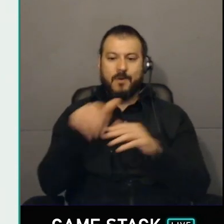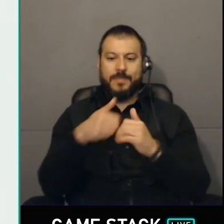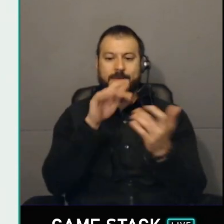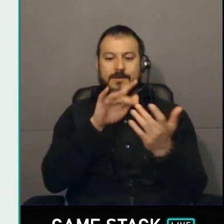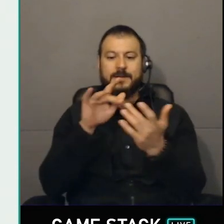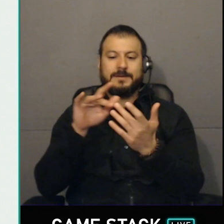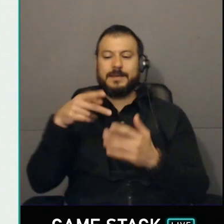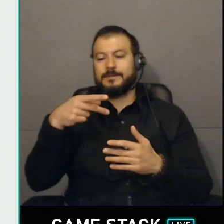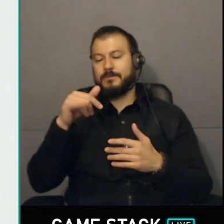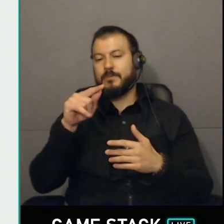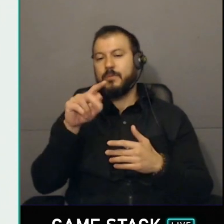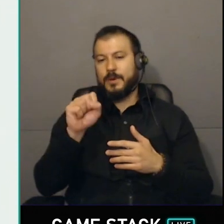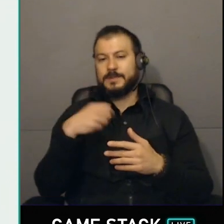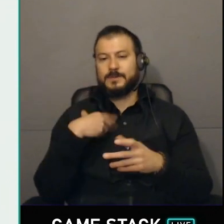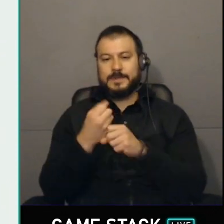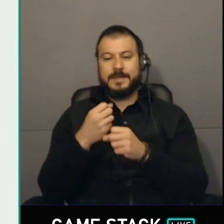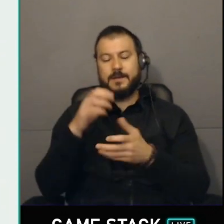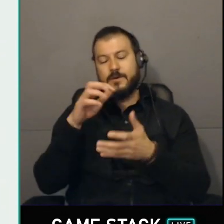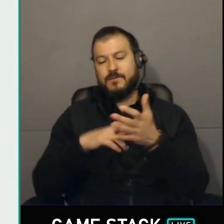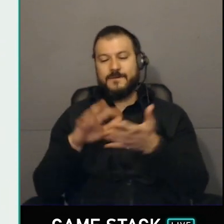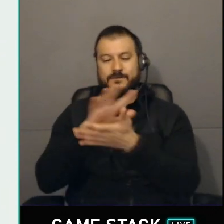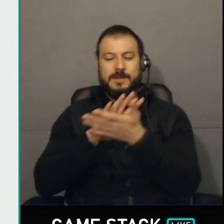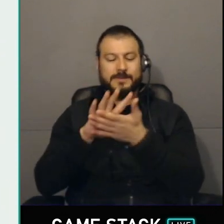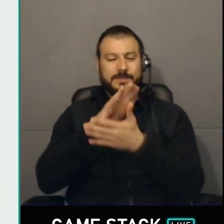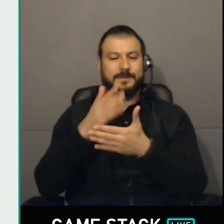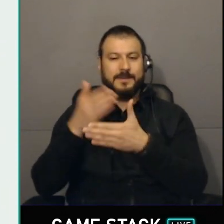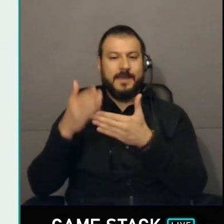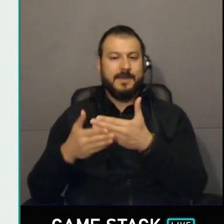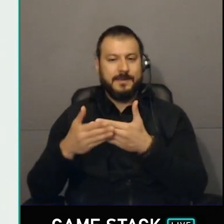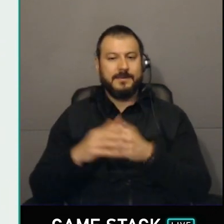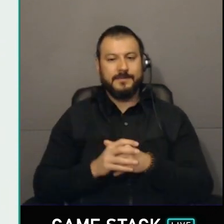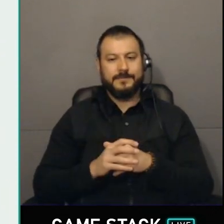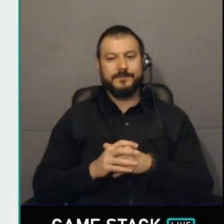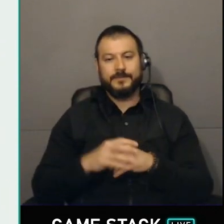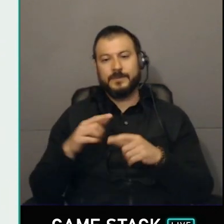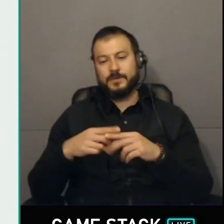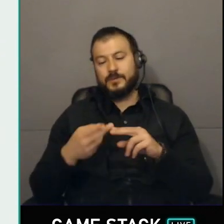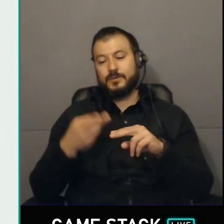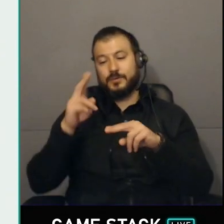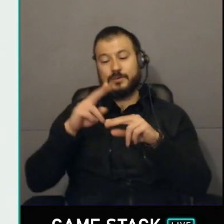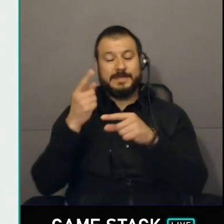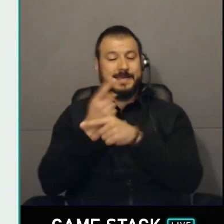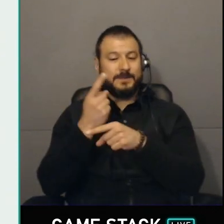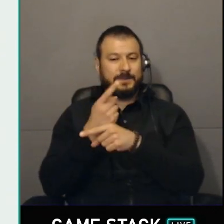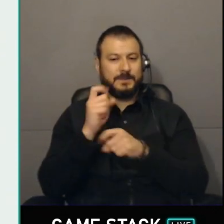and we get a rough approximation at the end of that iteration. To increase accuracy, we can have a number of these